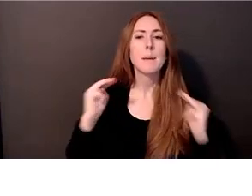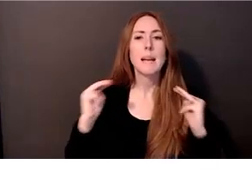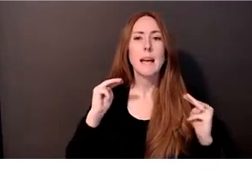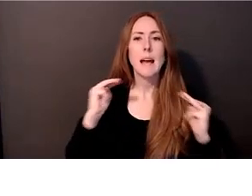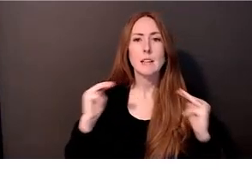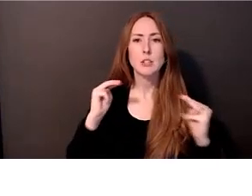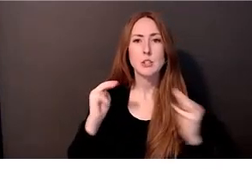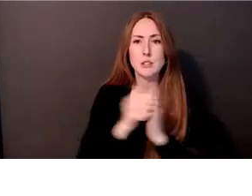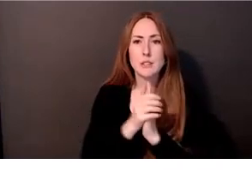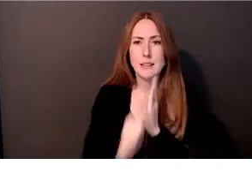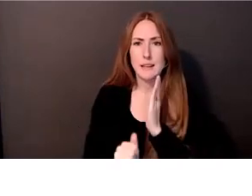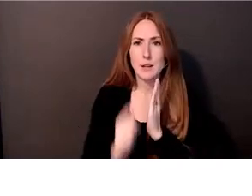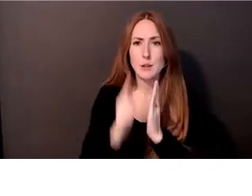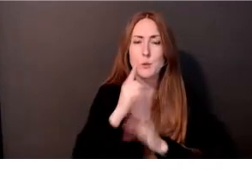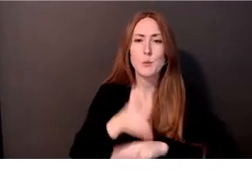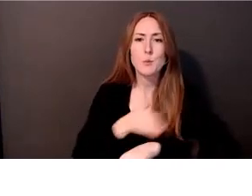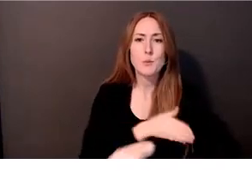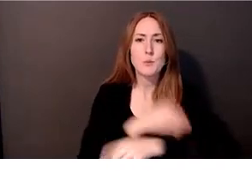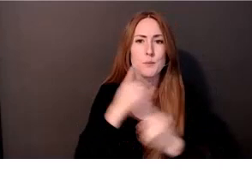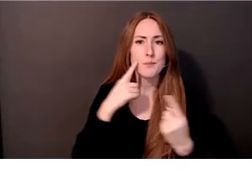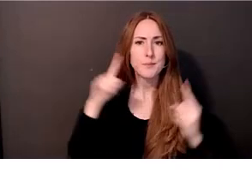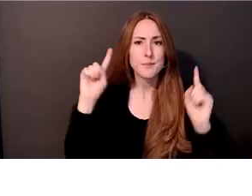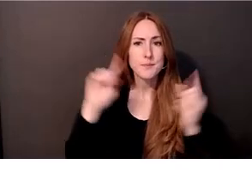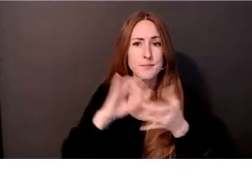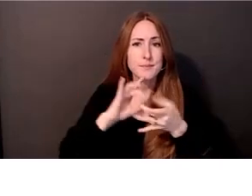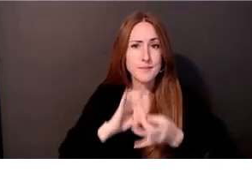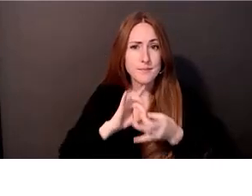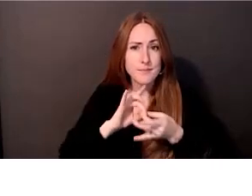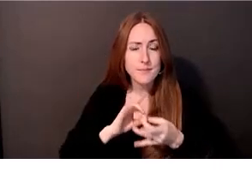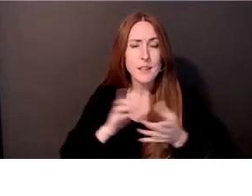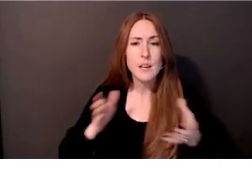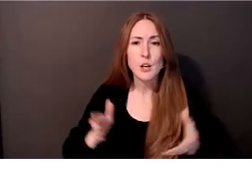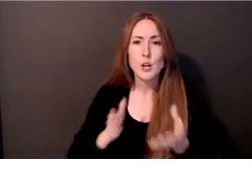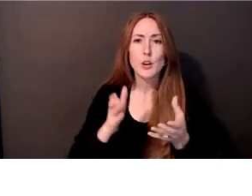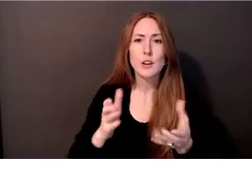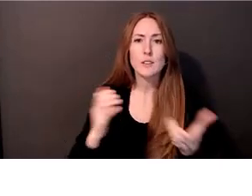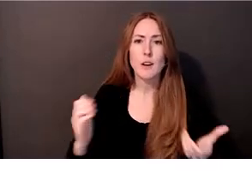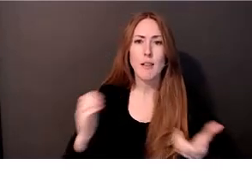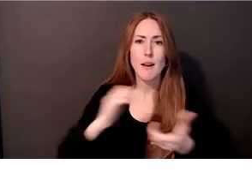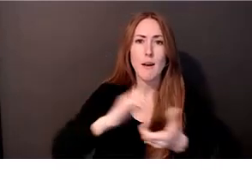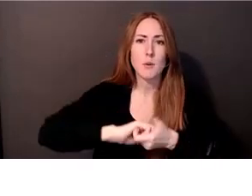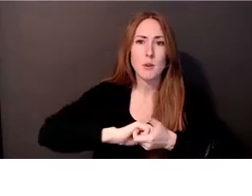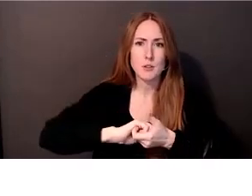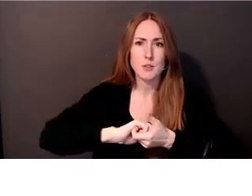encourage collaboration, and identify common goals. So all of those types of skills are